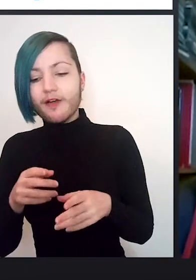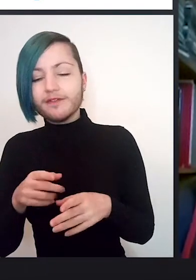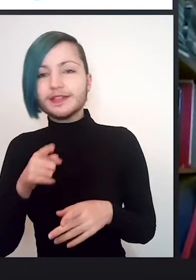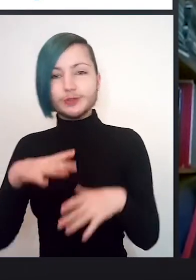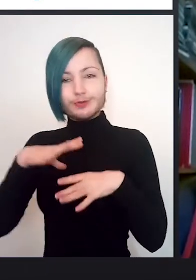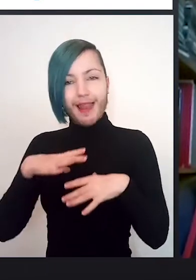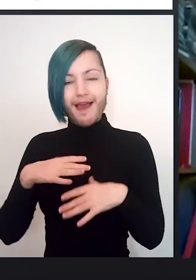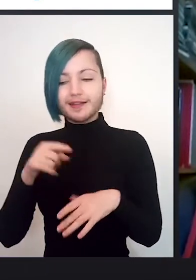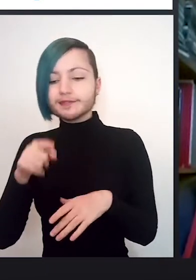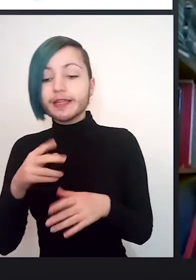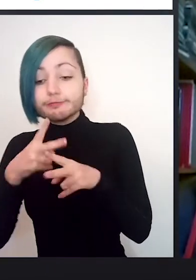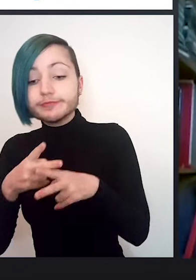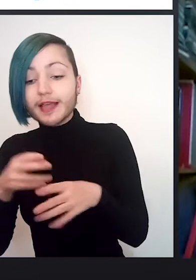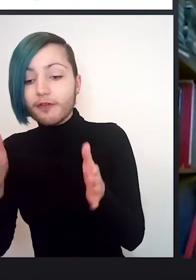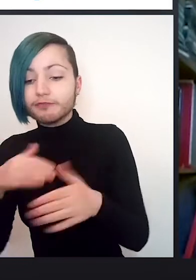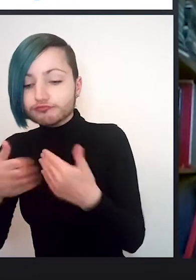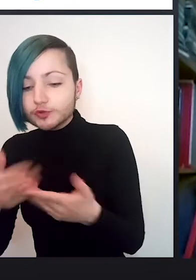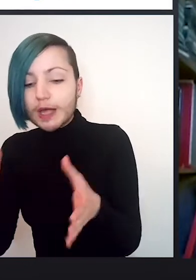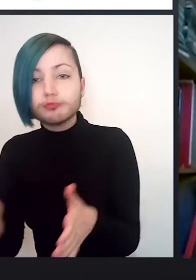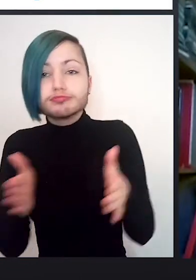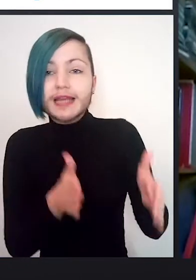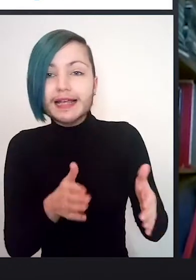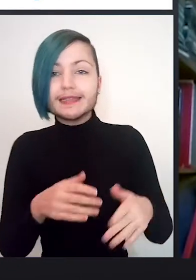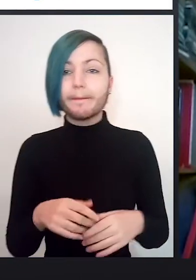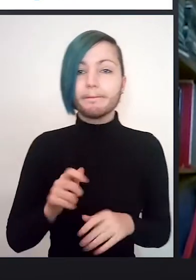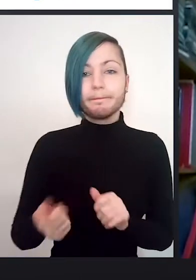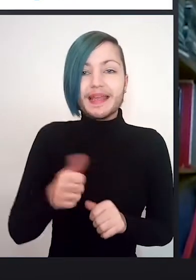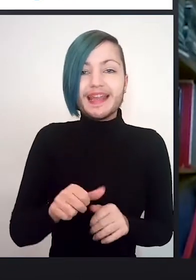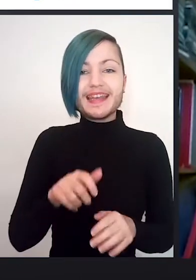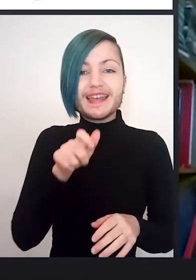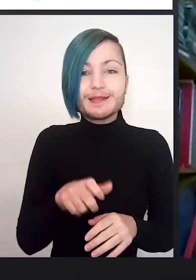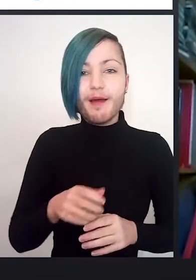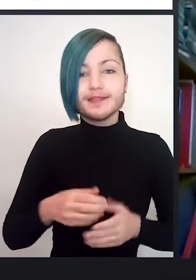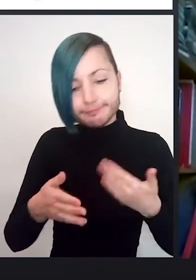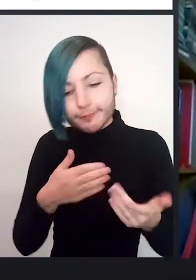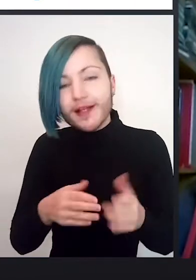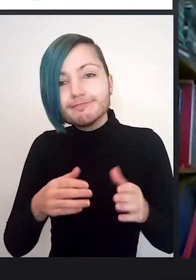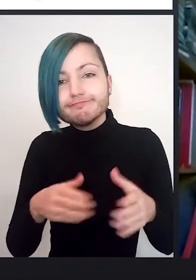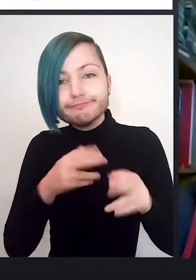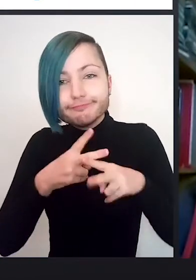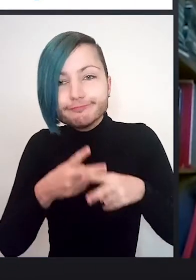you know that people will do what needs to happen for you, which makes a change doesn’t it?